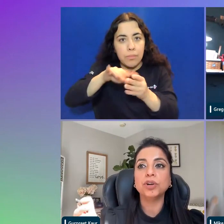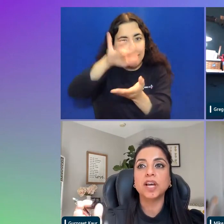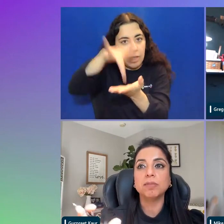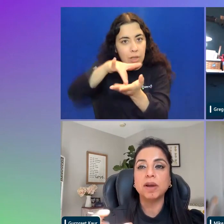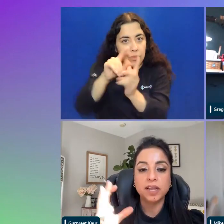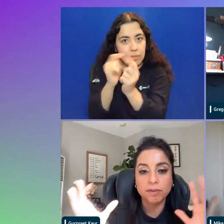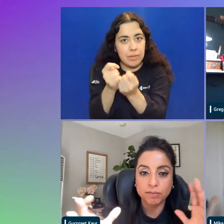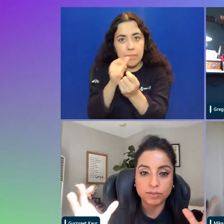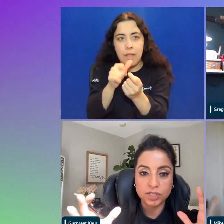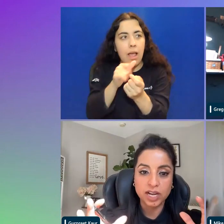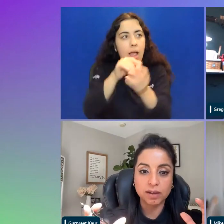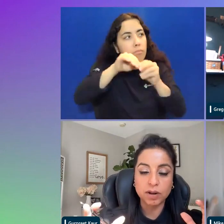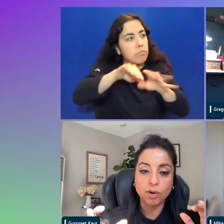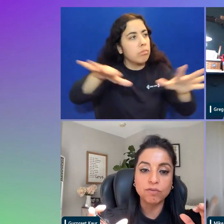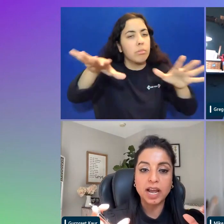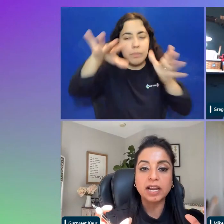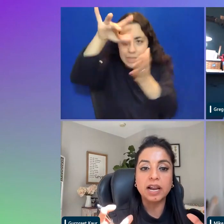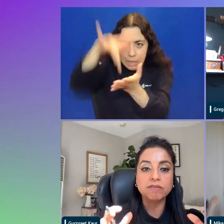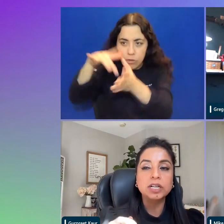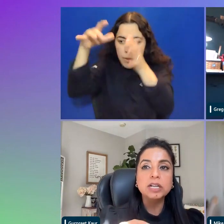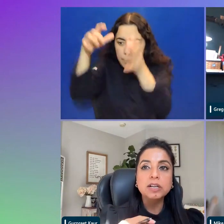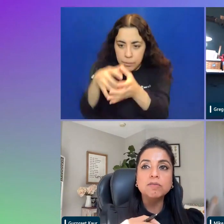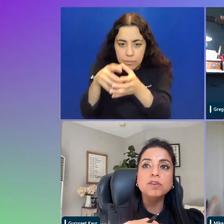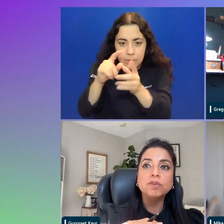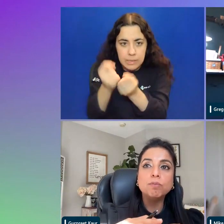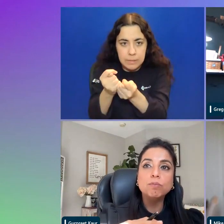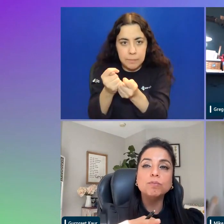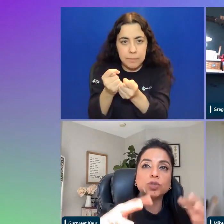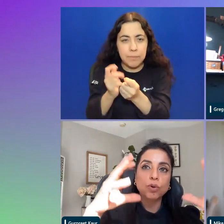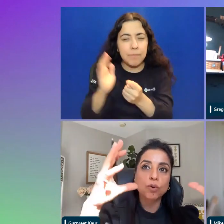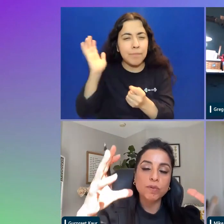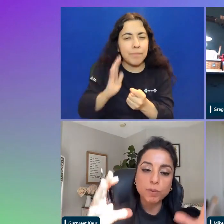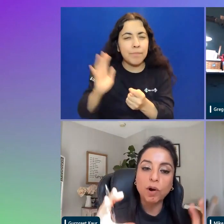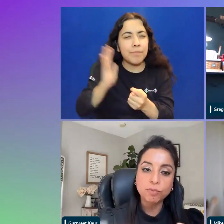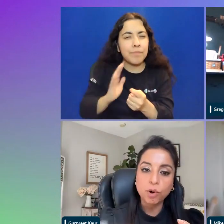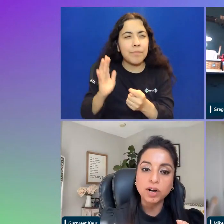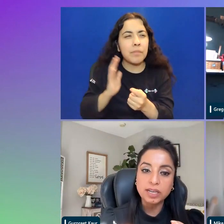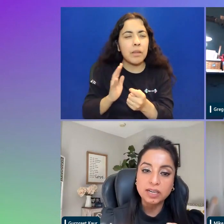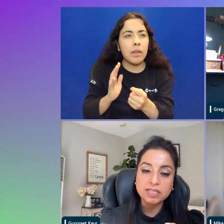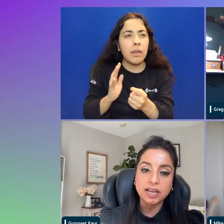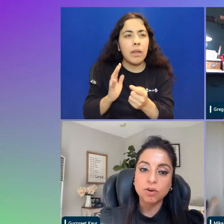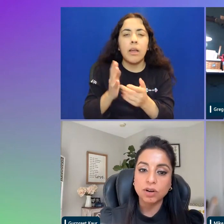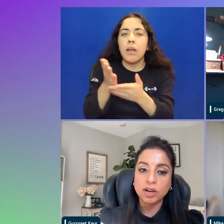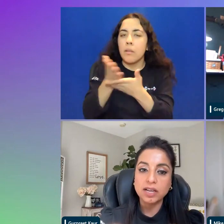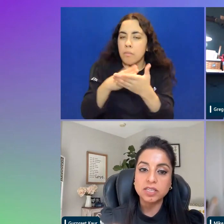time around when I left, we were so it was part of product and